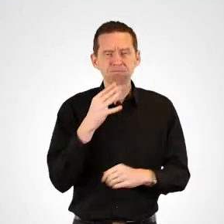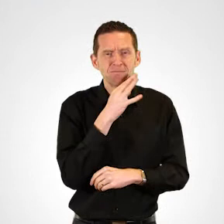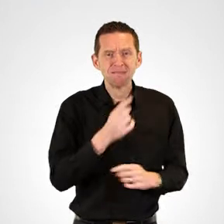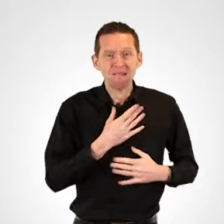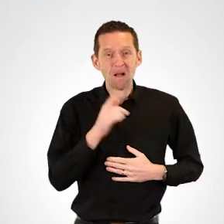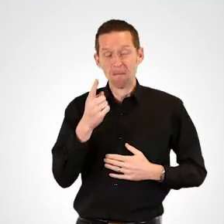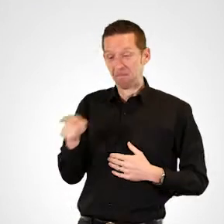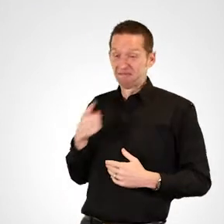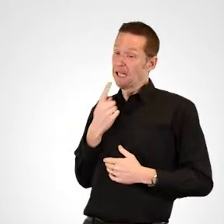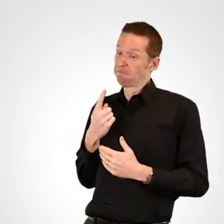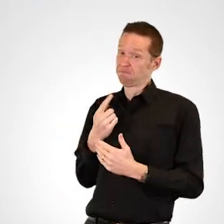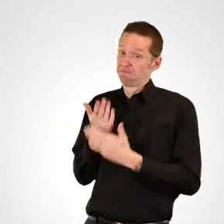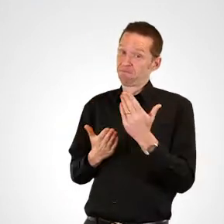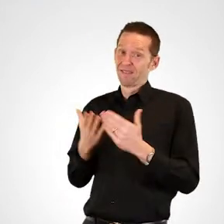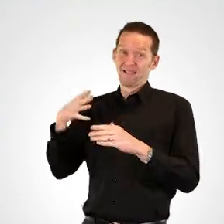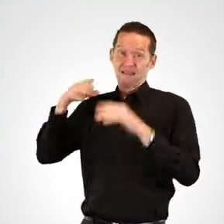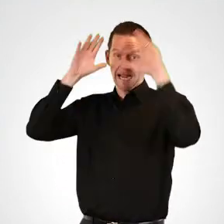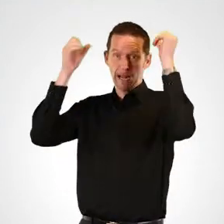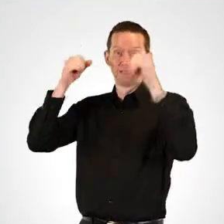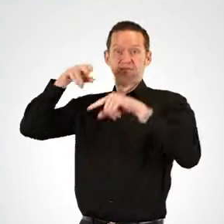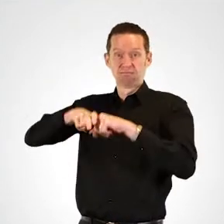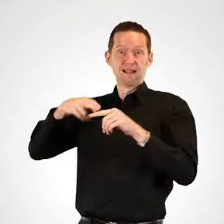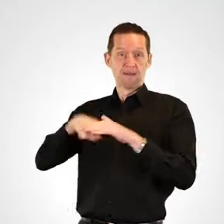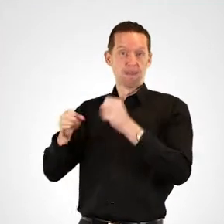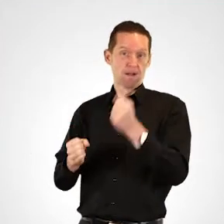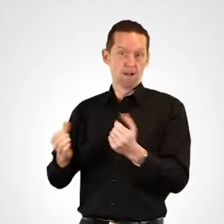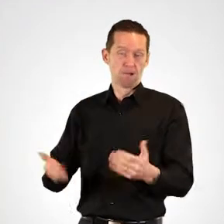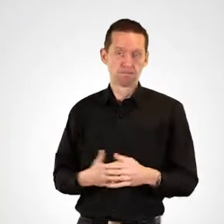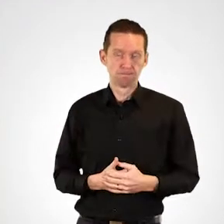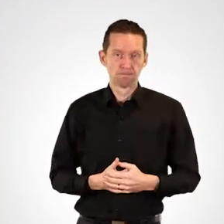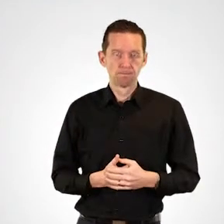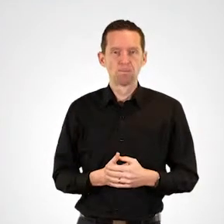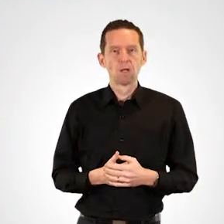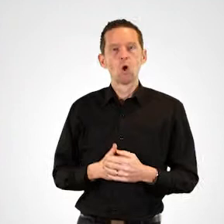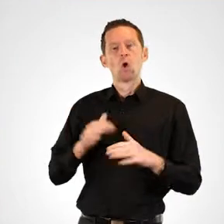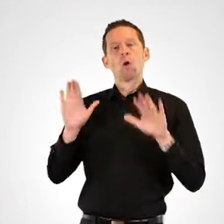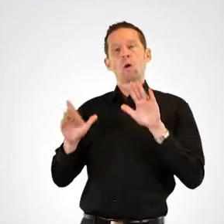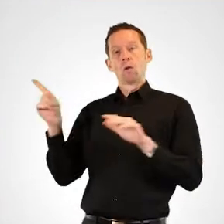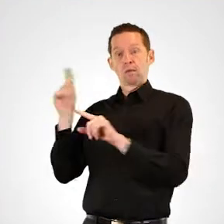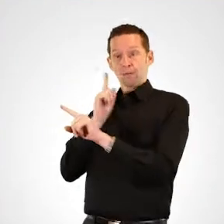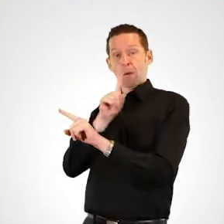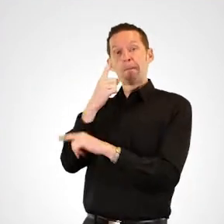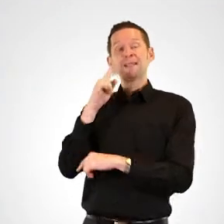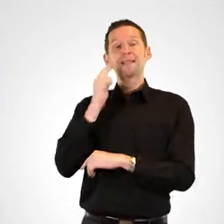but according to him, the cows are in the car. And at this stage, deaf children will do very similar things.